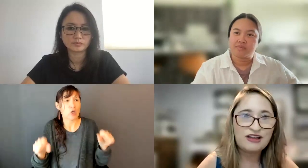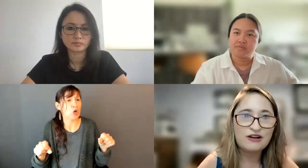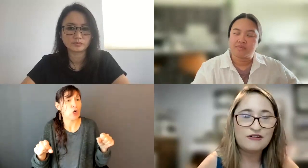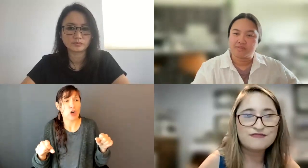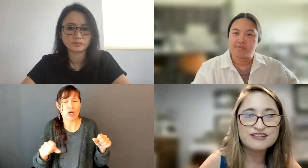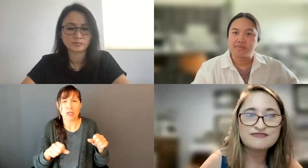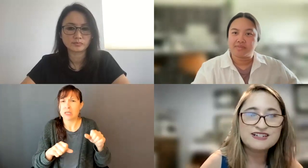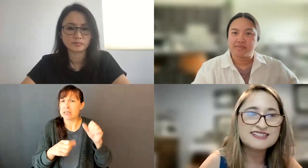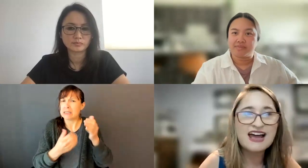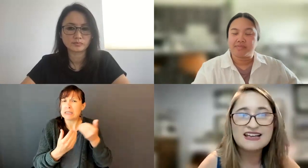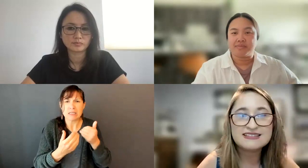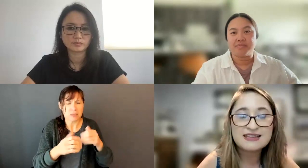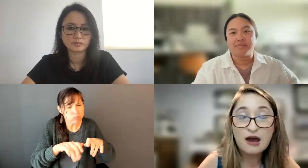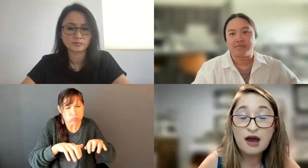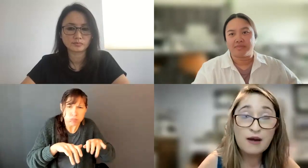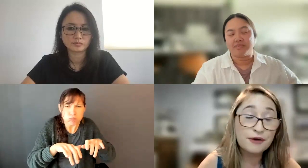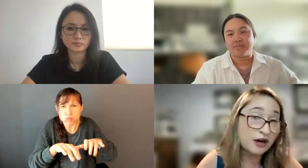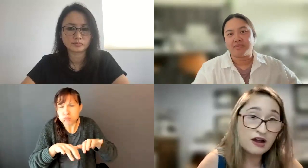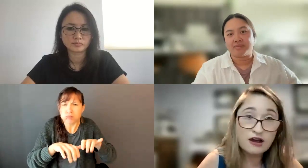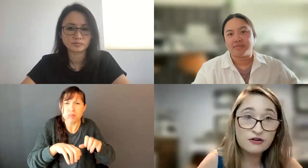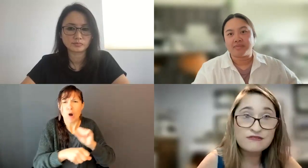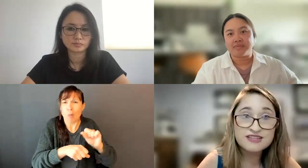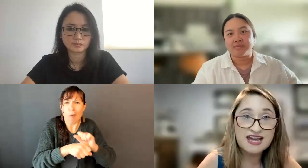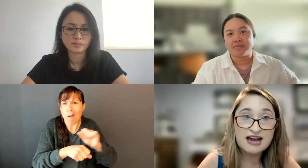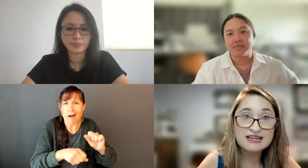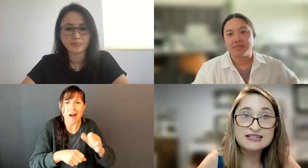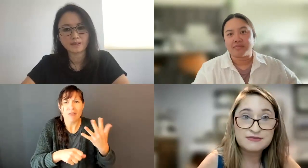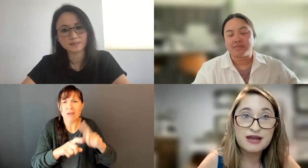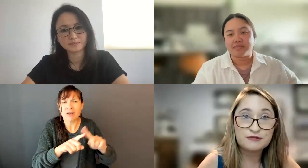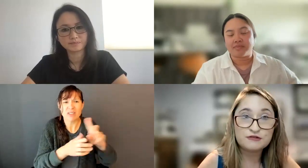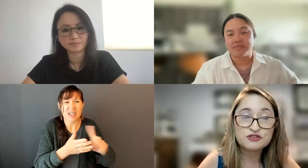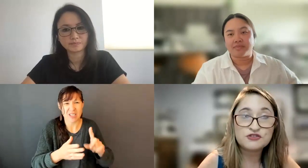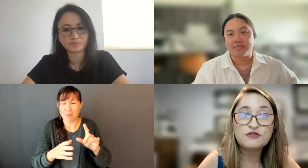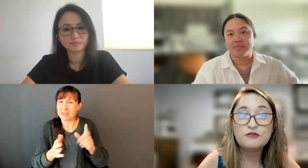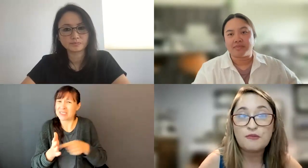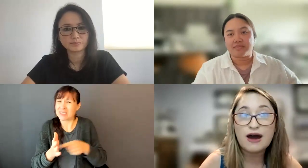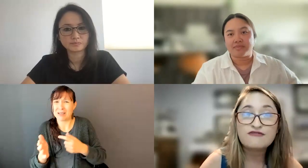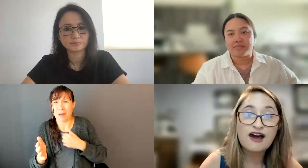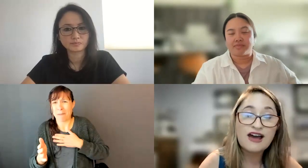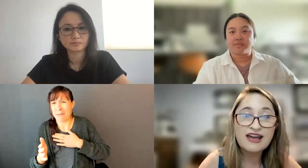you know, five different designs. But on a rough day, I need to be able to modify